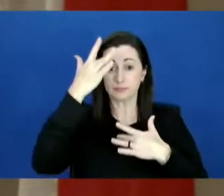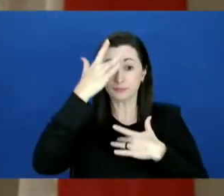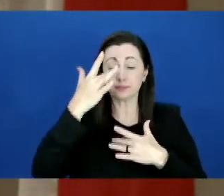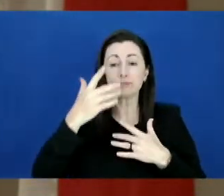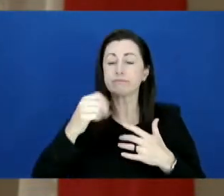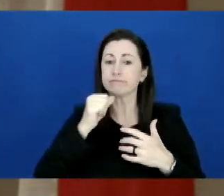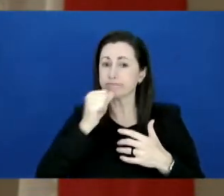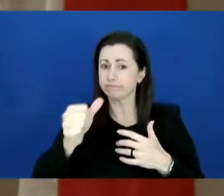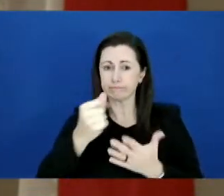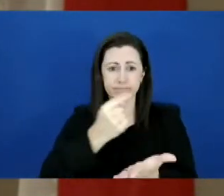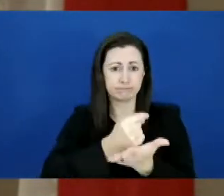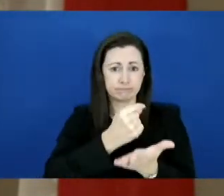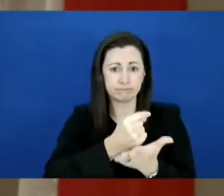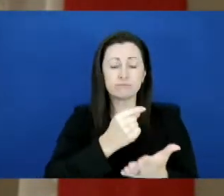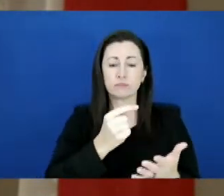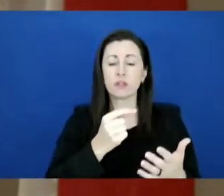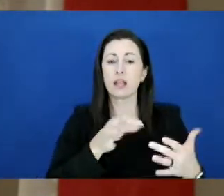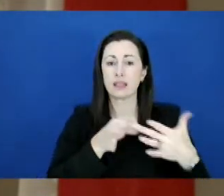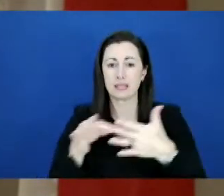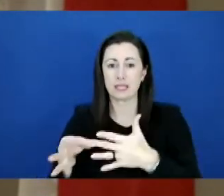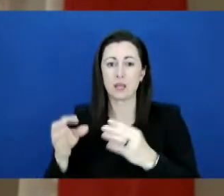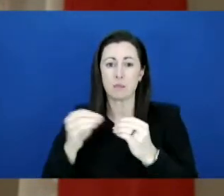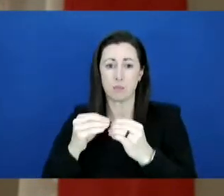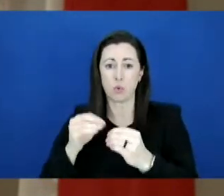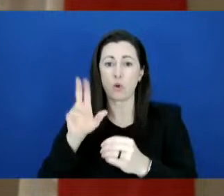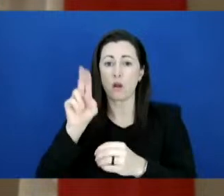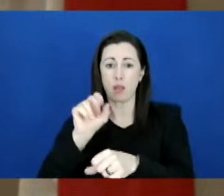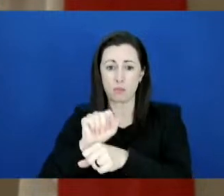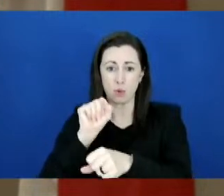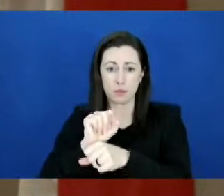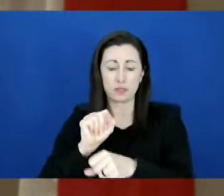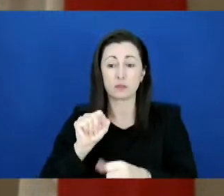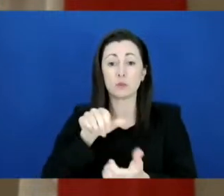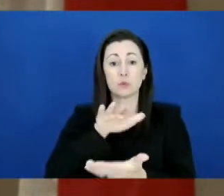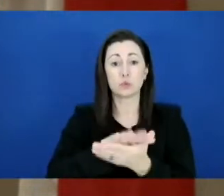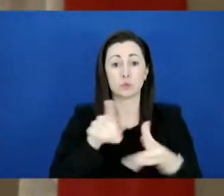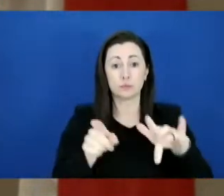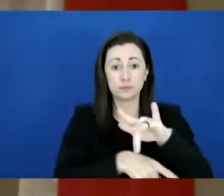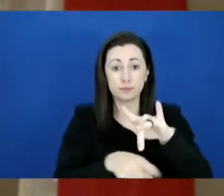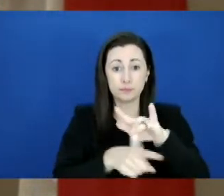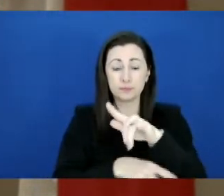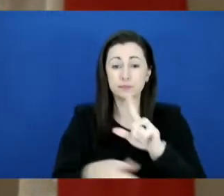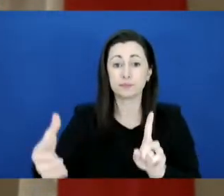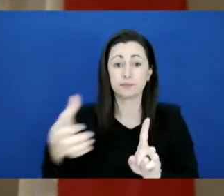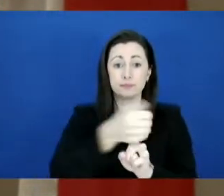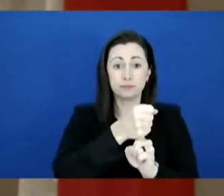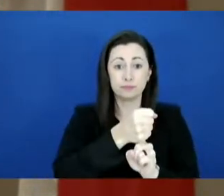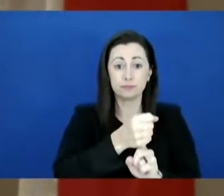WHEREAS, UNTREATED MENTAL